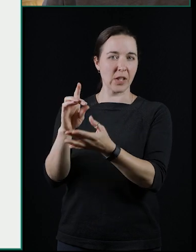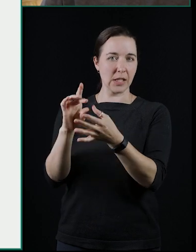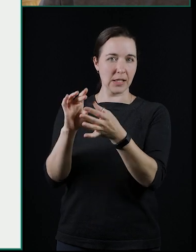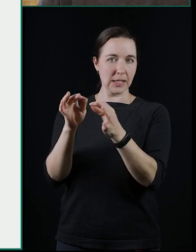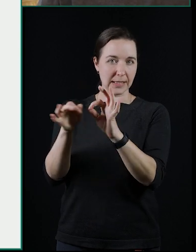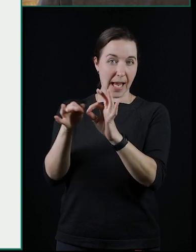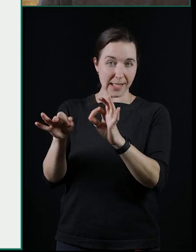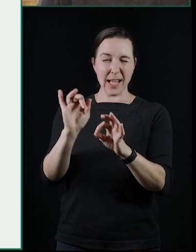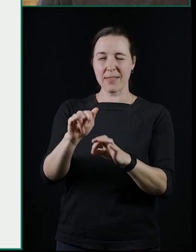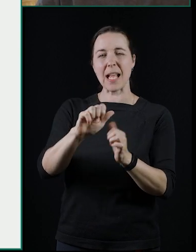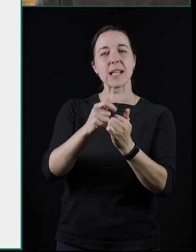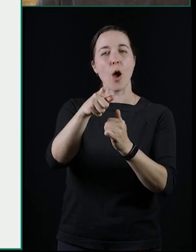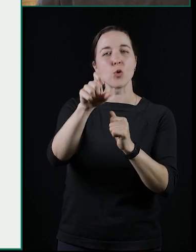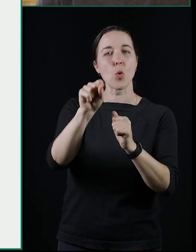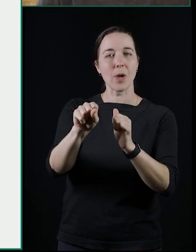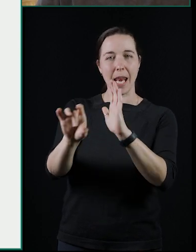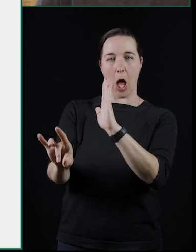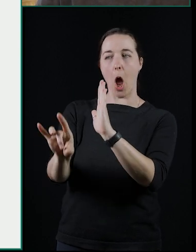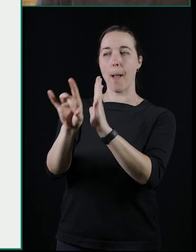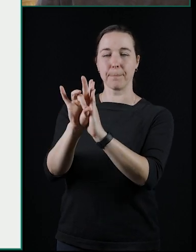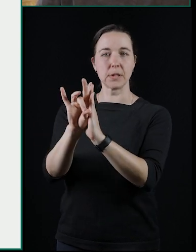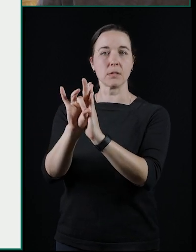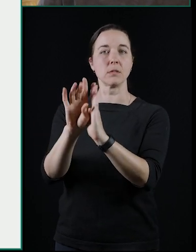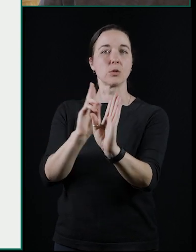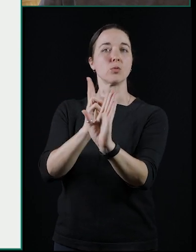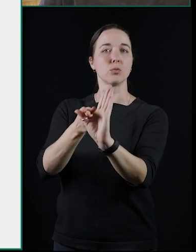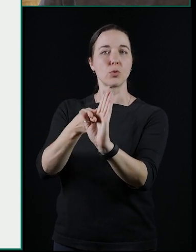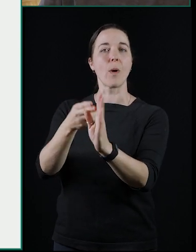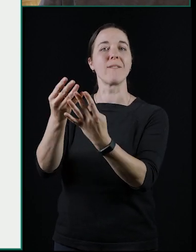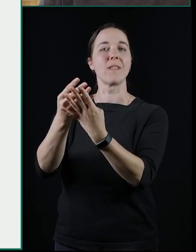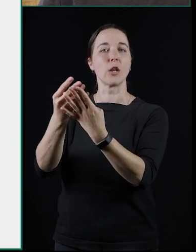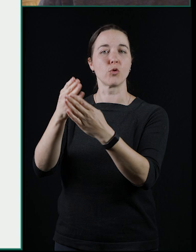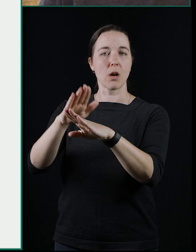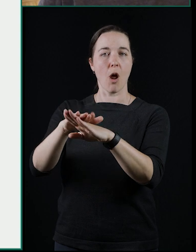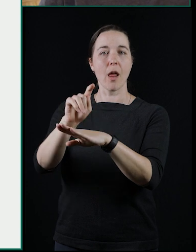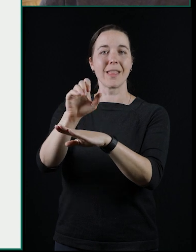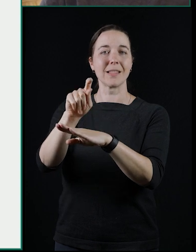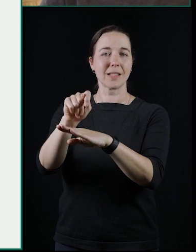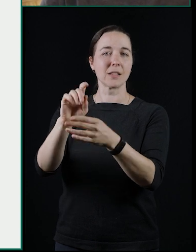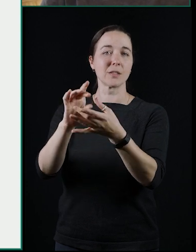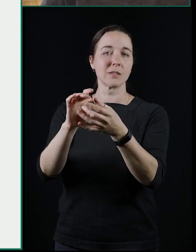This is how you can opt into filtering on a chat control.